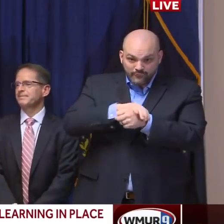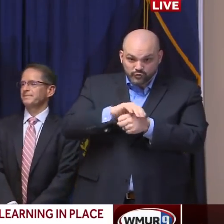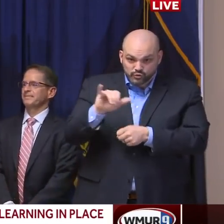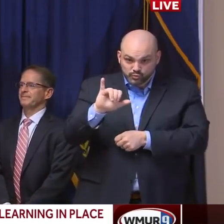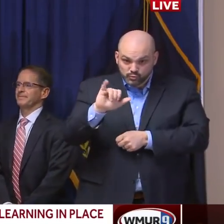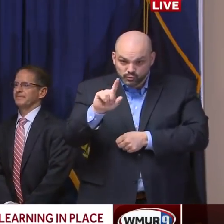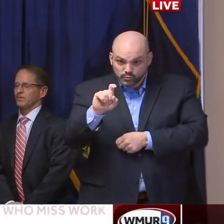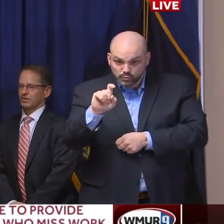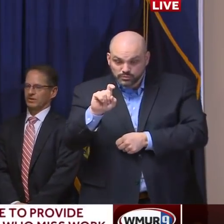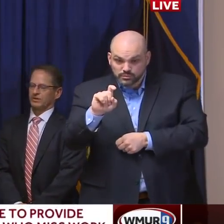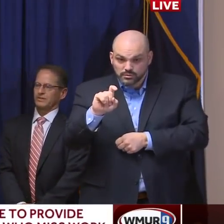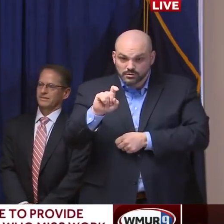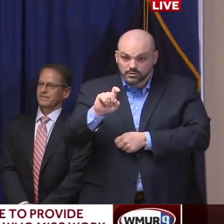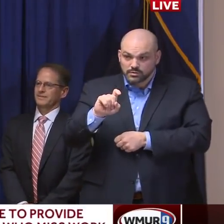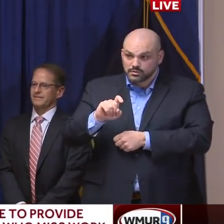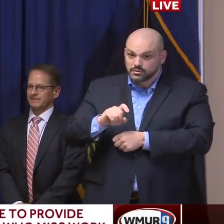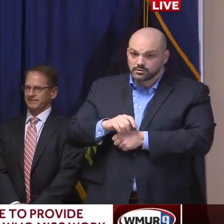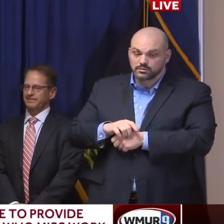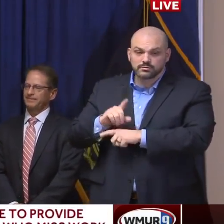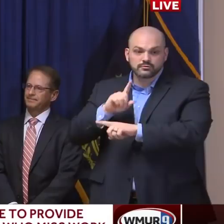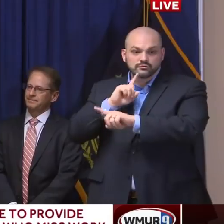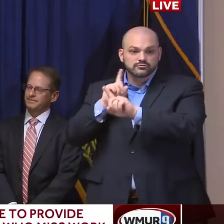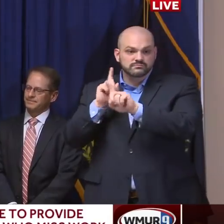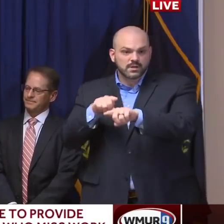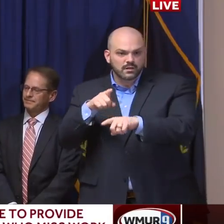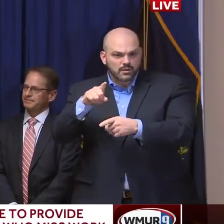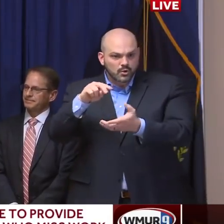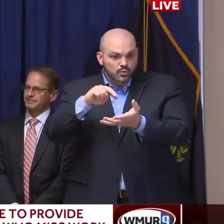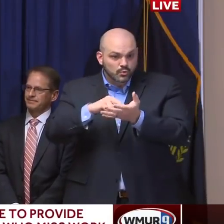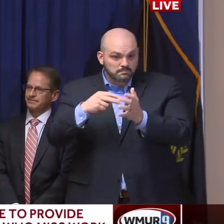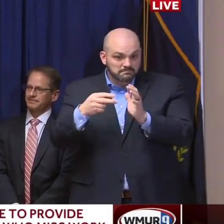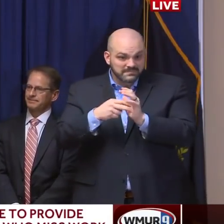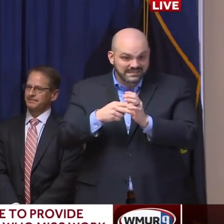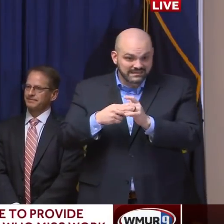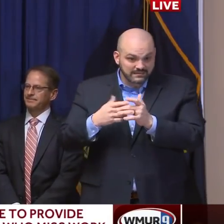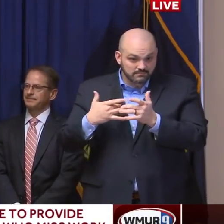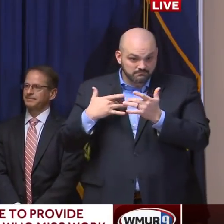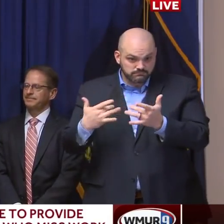DOES DISCOVER THAT? IS THE STATE RECOMMENDING THEY TAKE THE SAME ACTION?